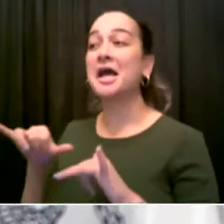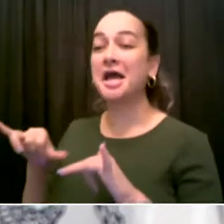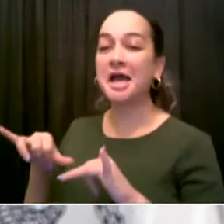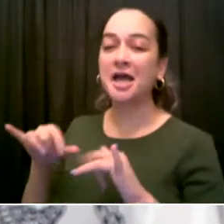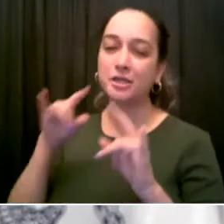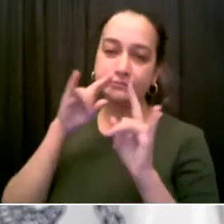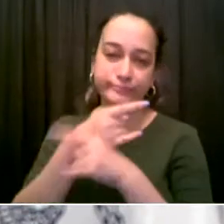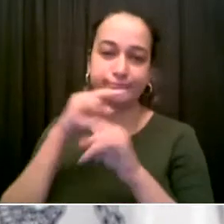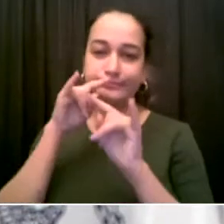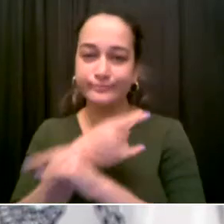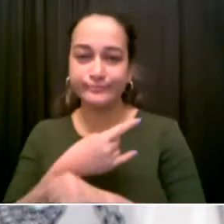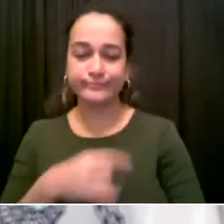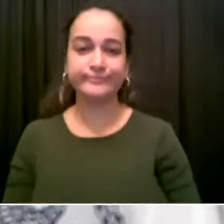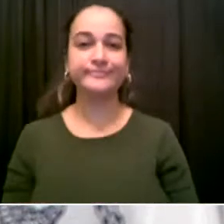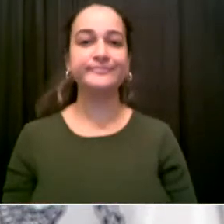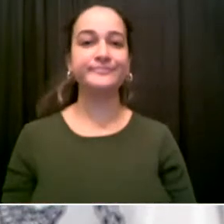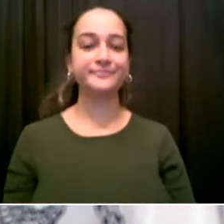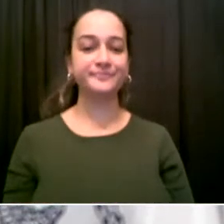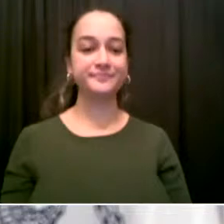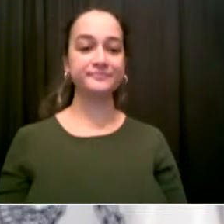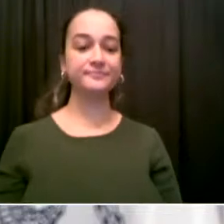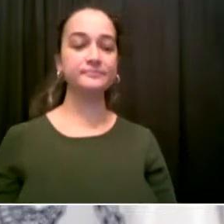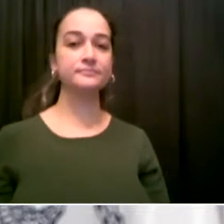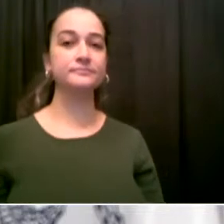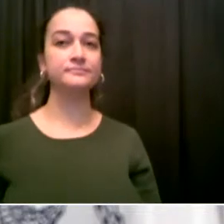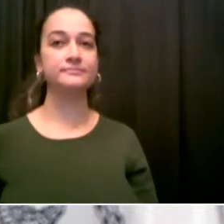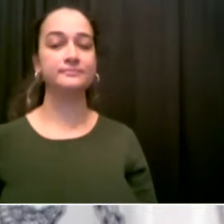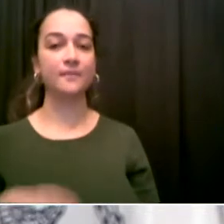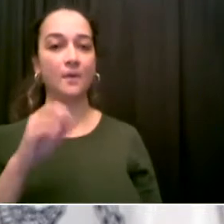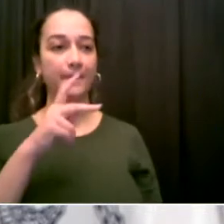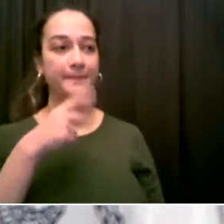WHAT'S ON YOUR MIND?